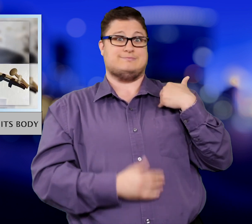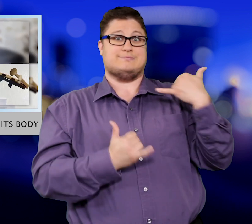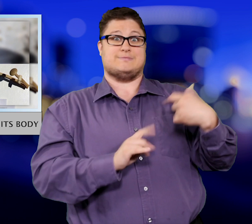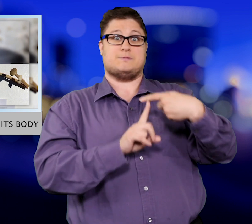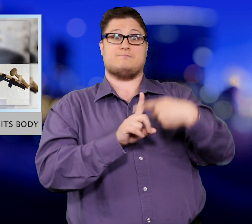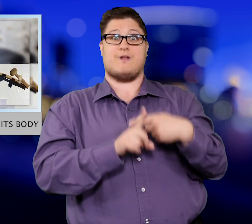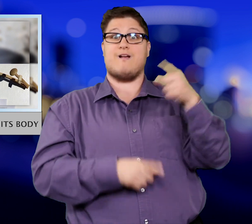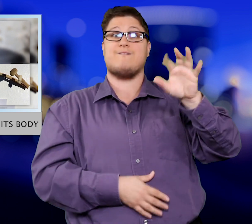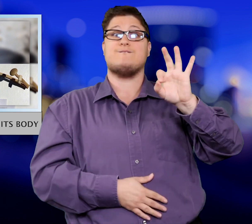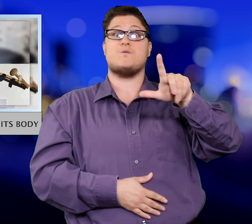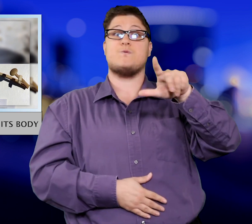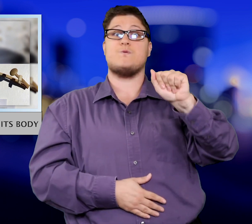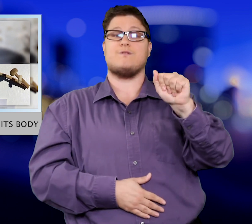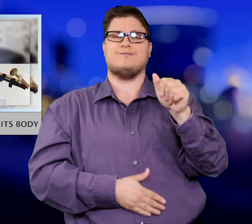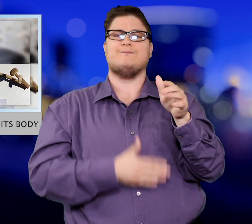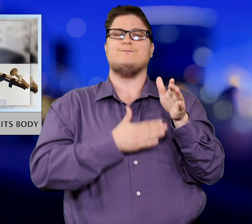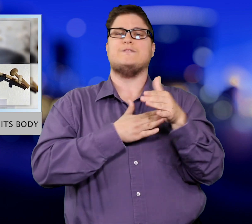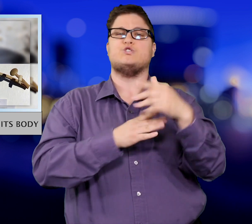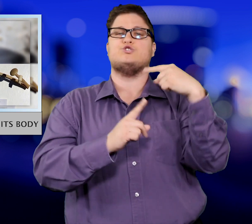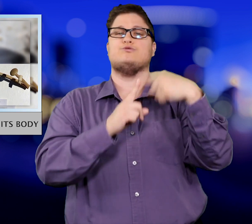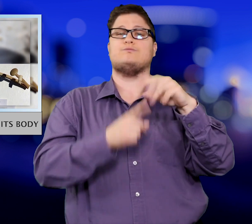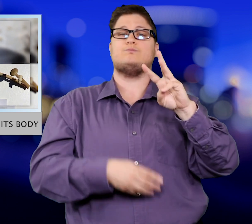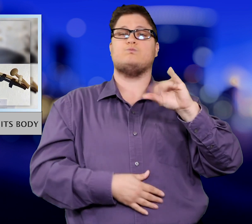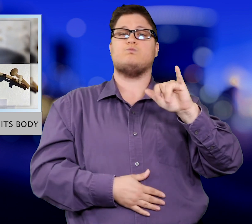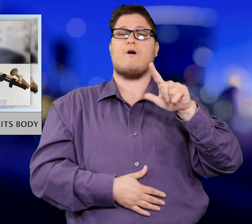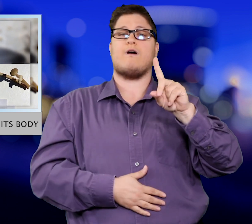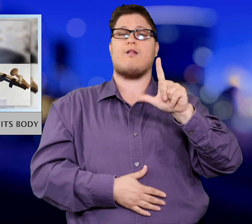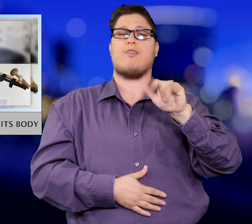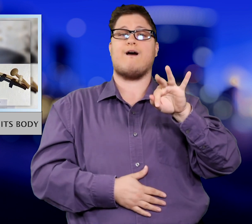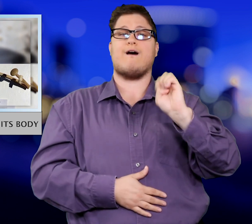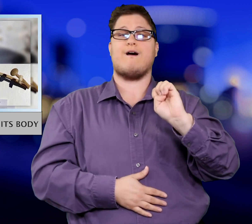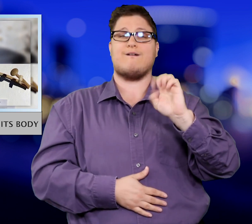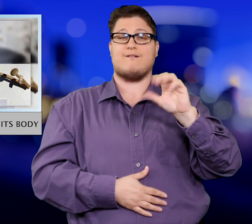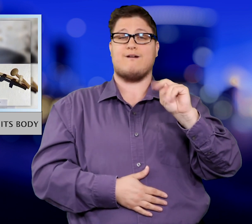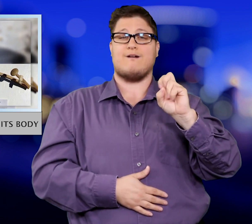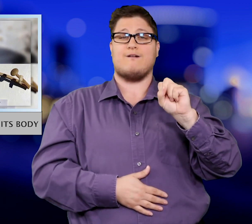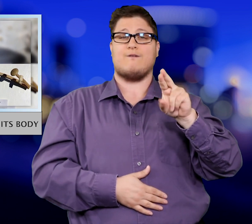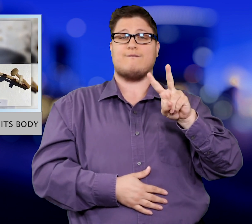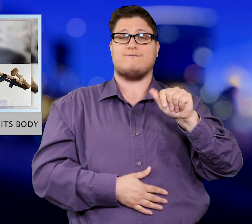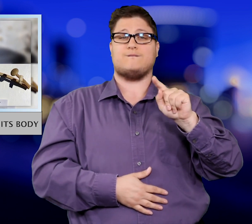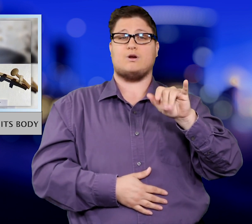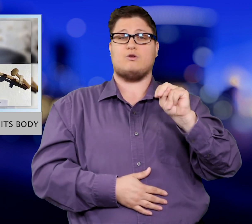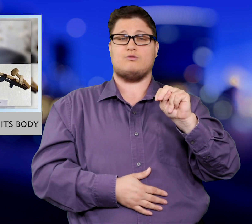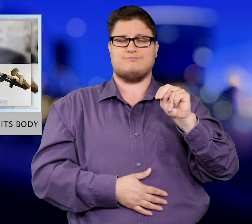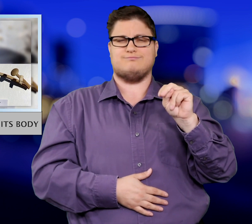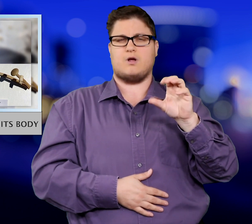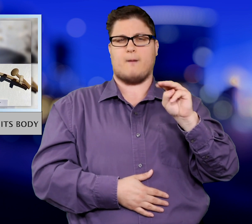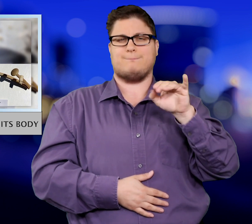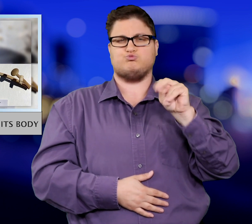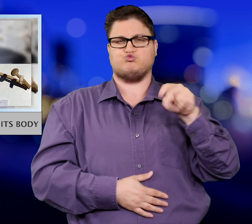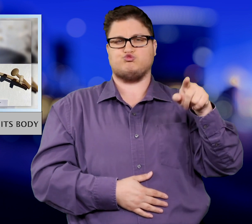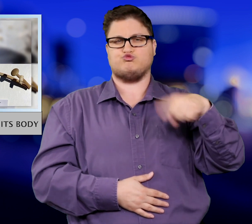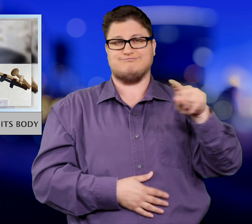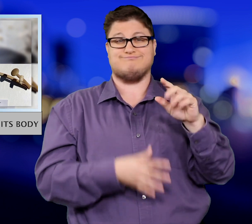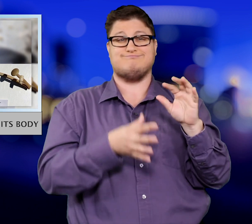Florida's fish and wildlife conservation commission